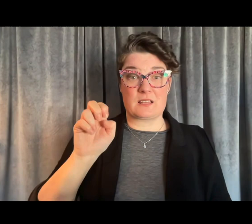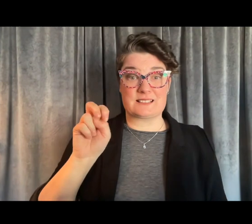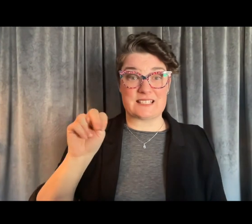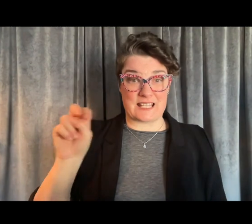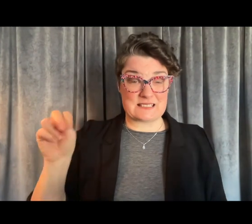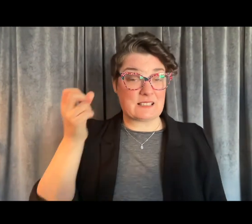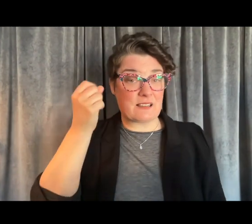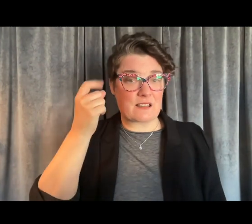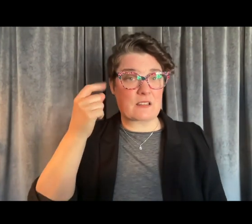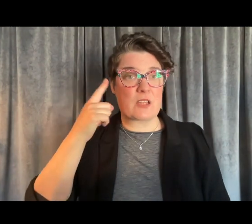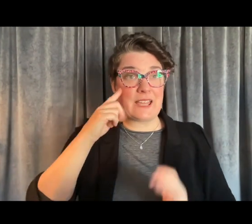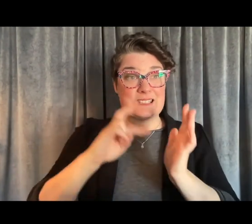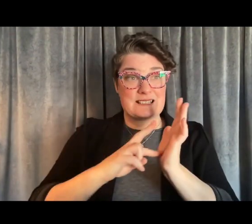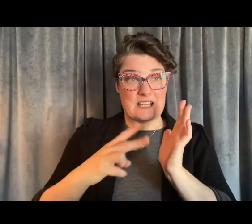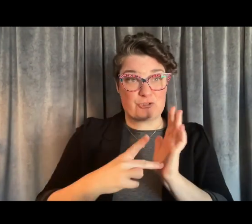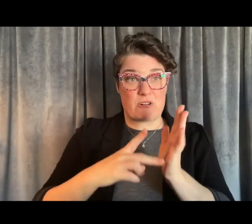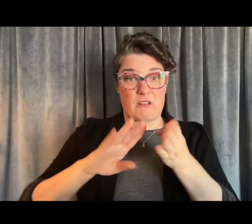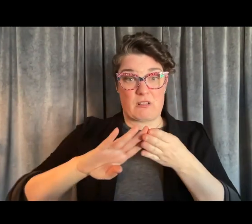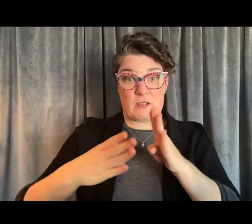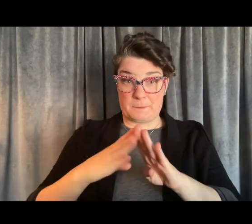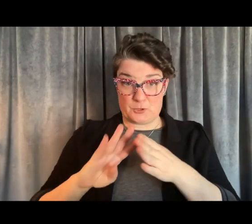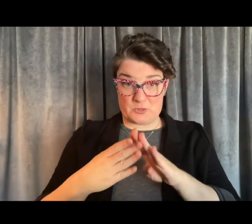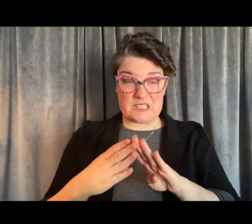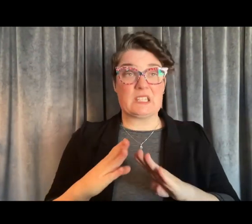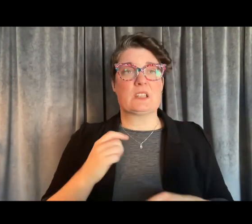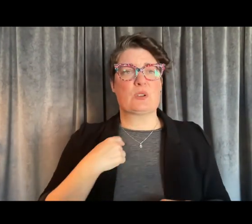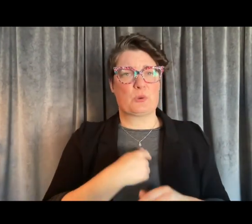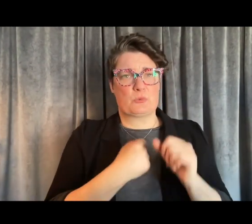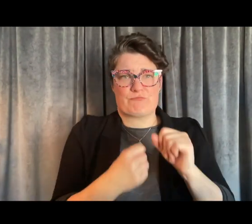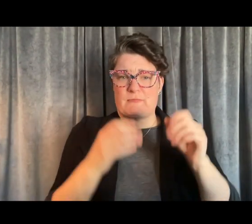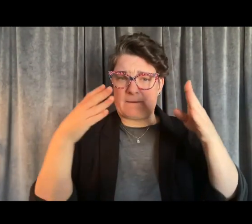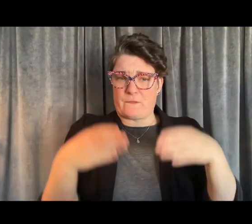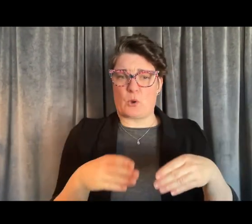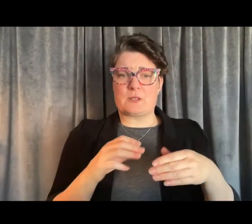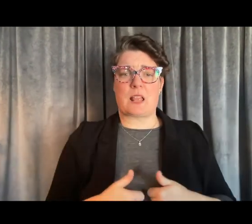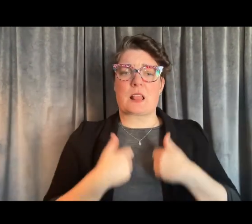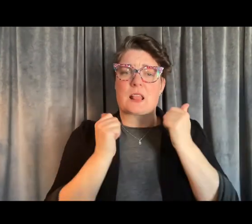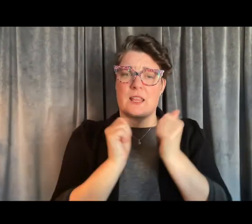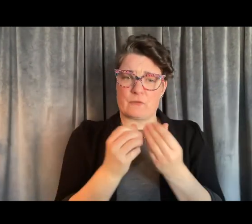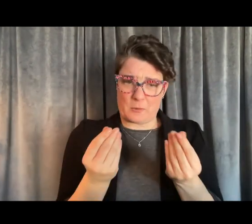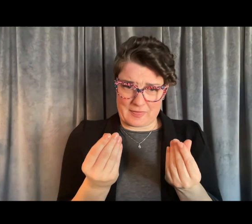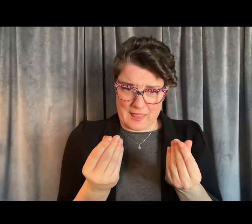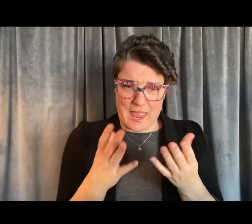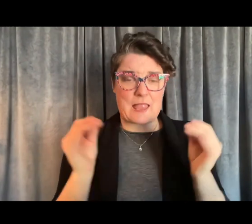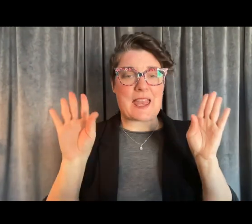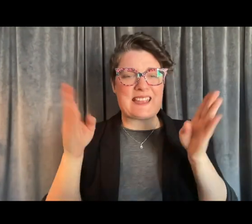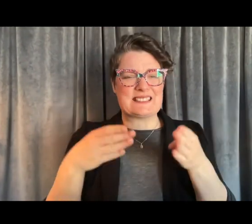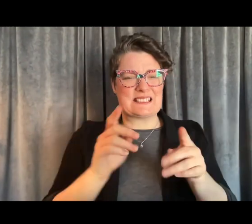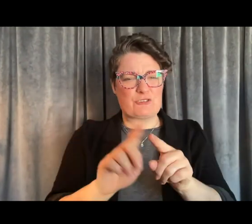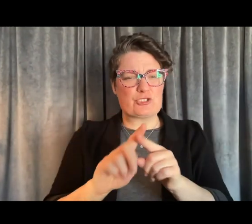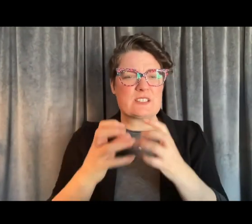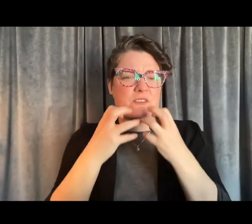Tennessee that is really focused on living with land and centering different values besides capitalism.